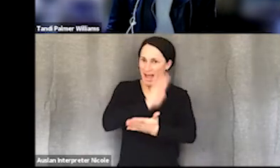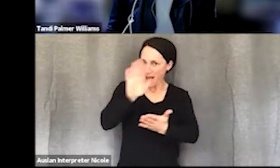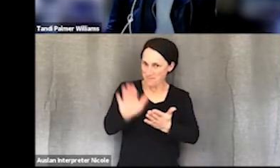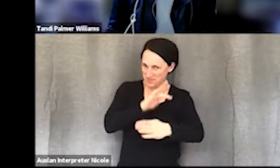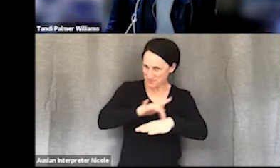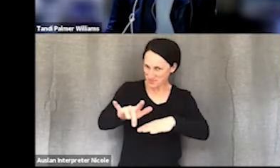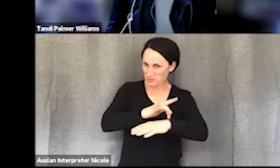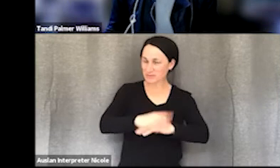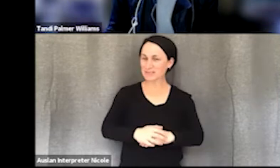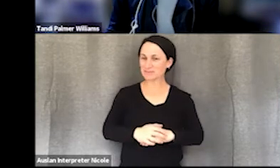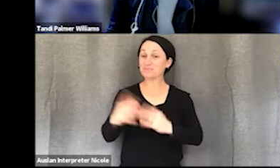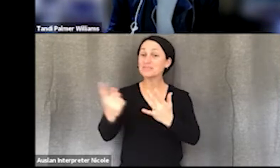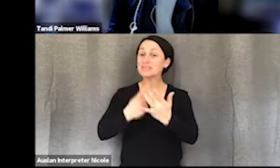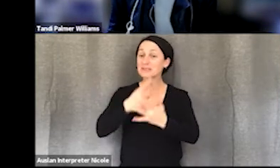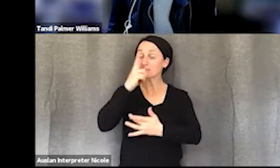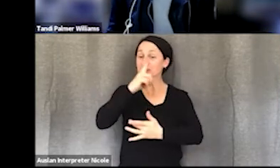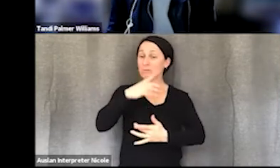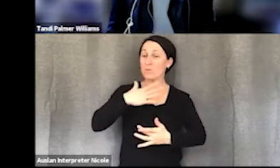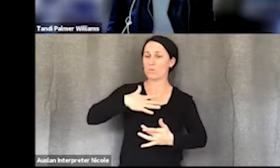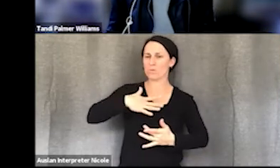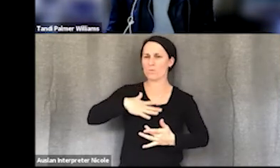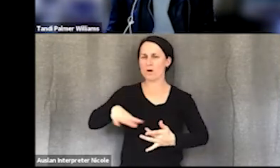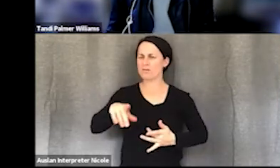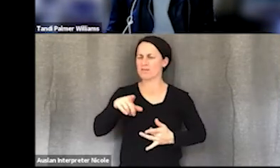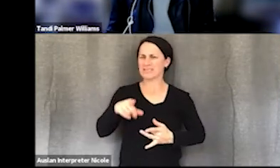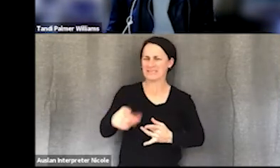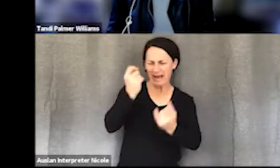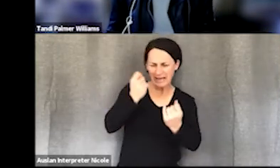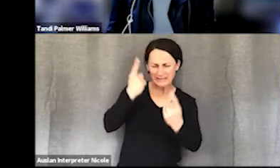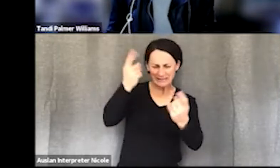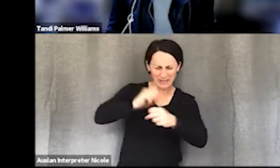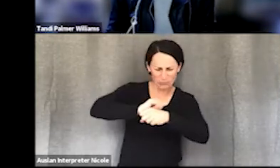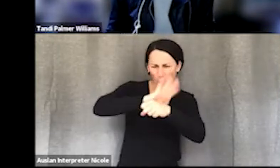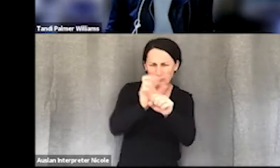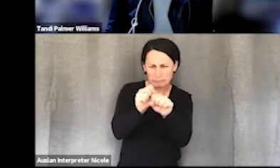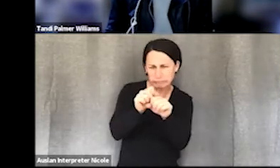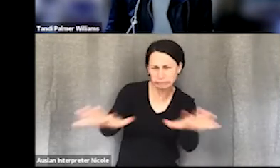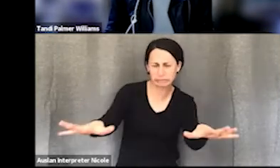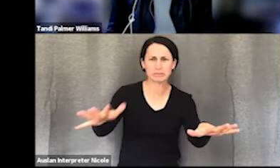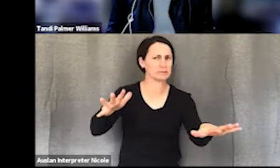things in the next 12 months. The proportion who said they want to engage with works that help to make sense of the pandemic have dropped slightly.